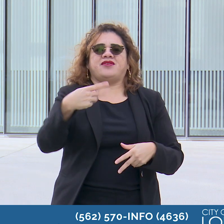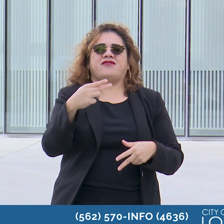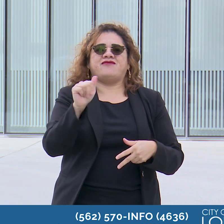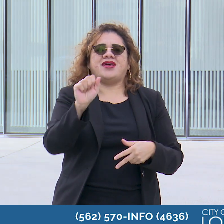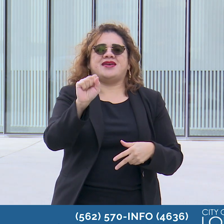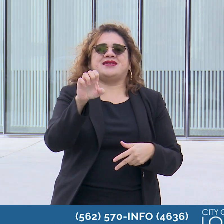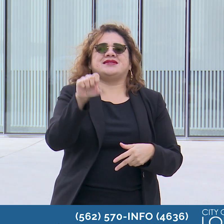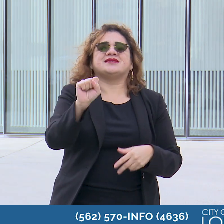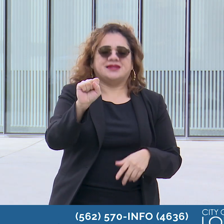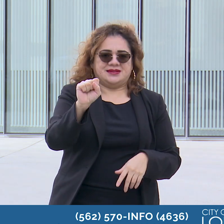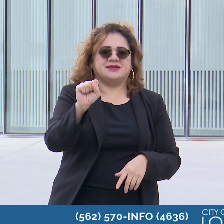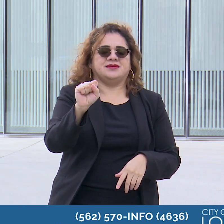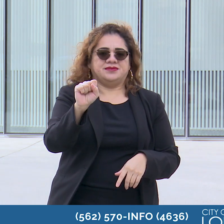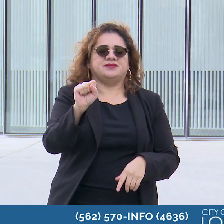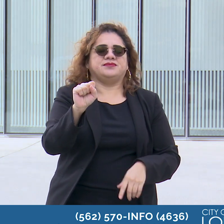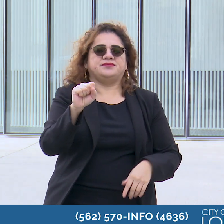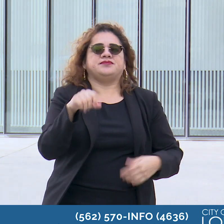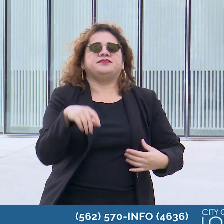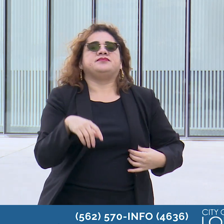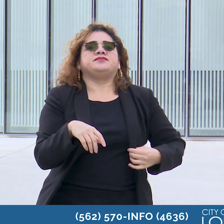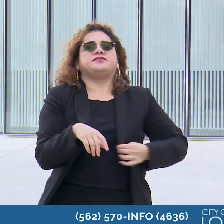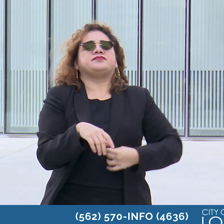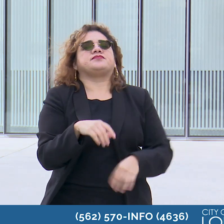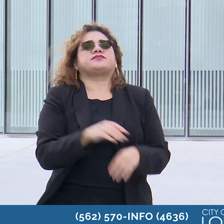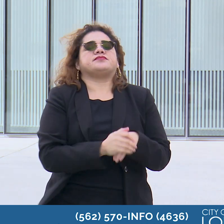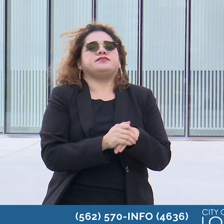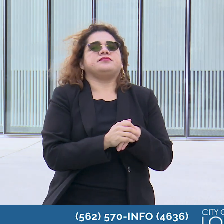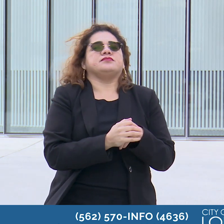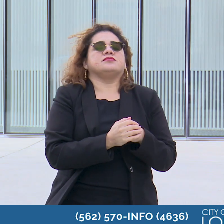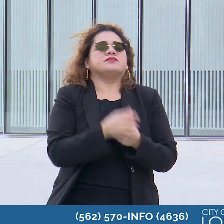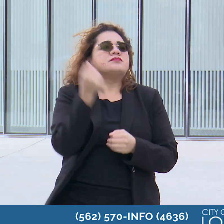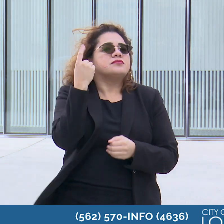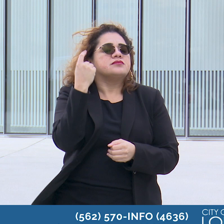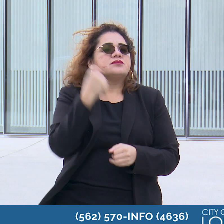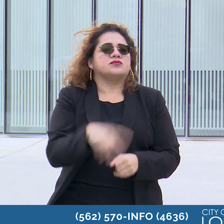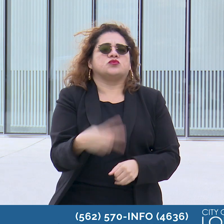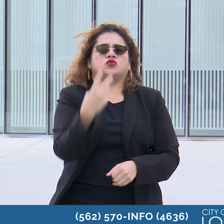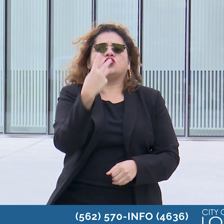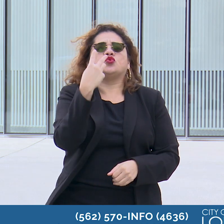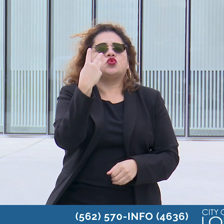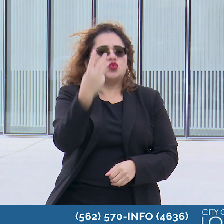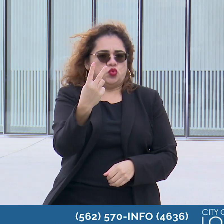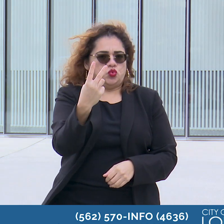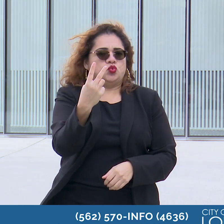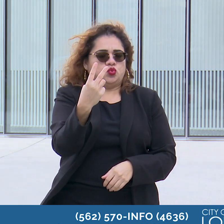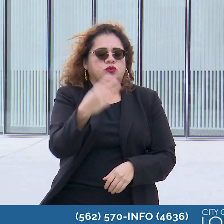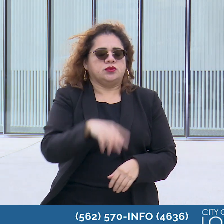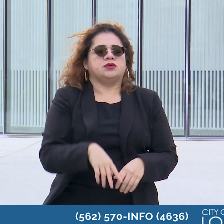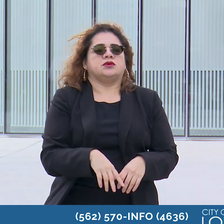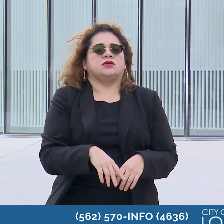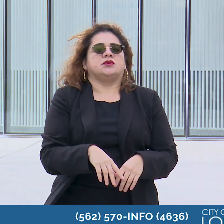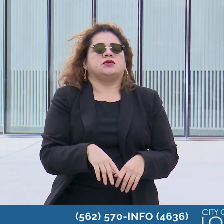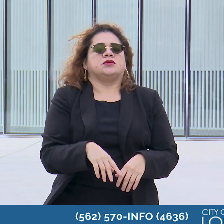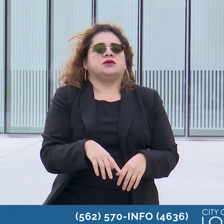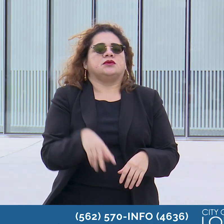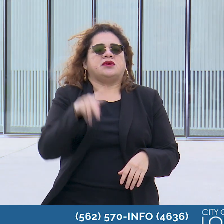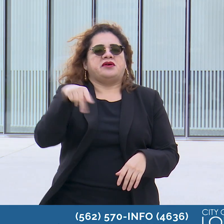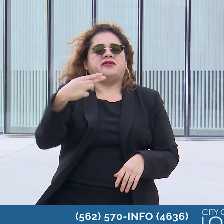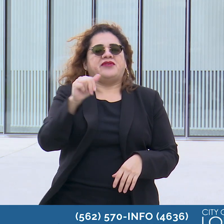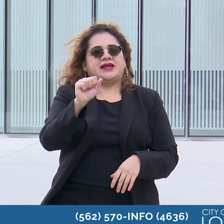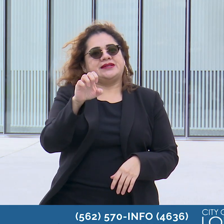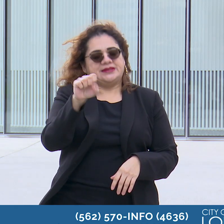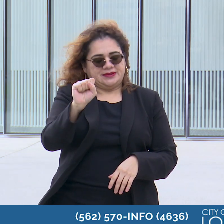Essentially, there are two major phases here in our city that we are going to follow.